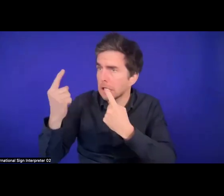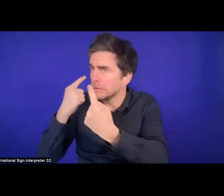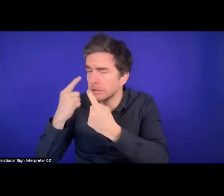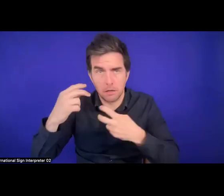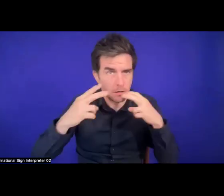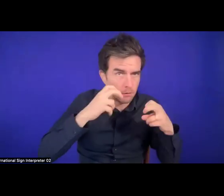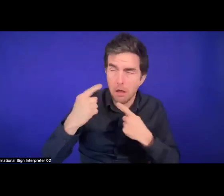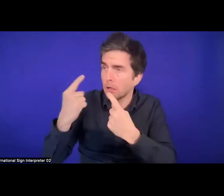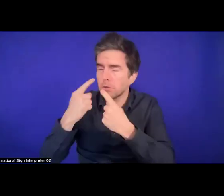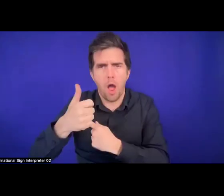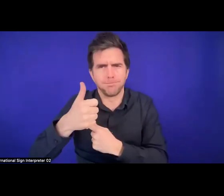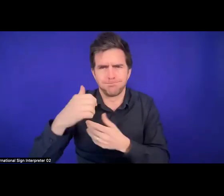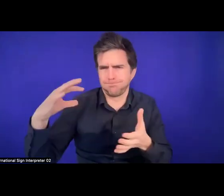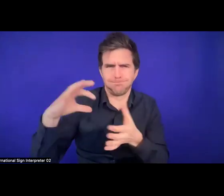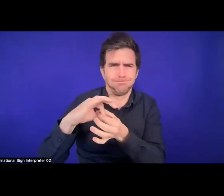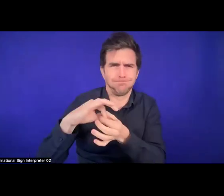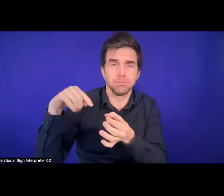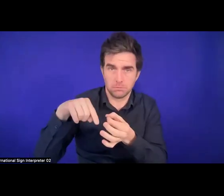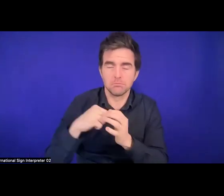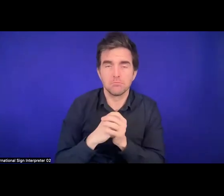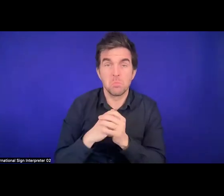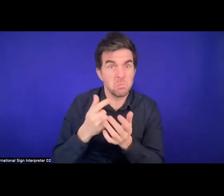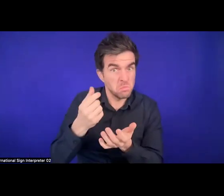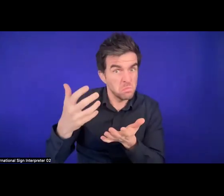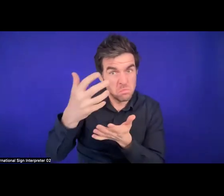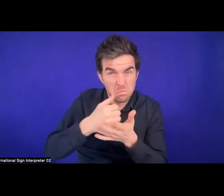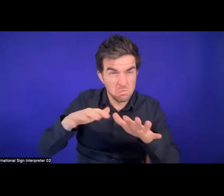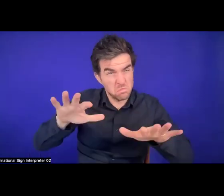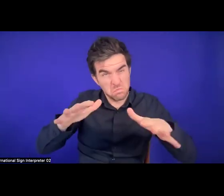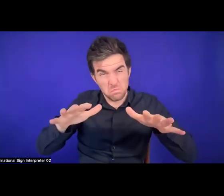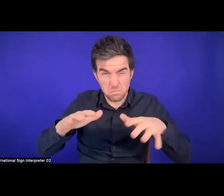additional costs that can be made, payments that can be made to fellows eligible for